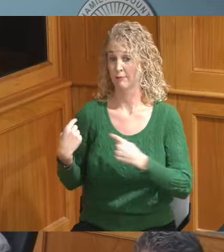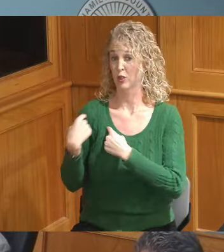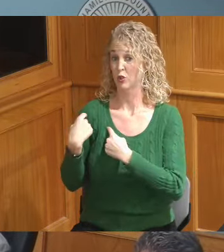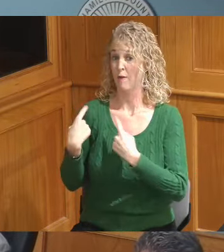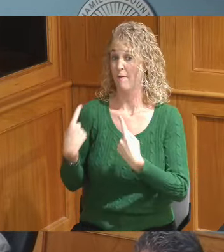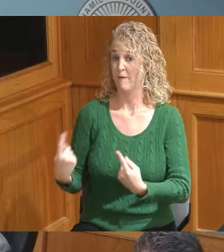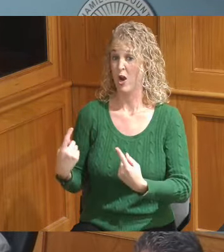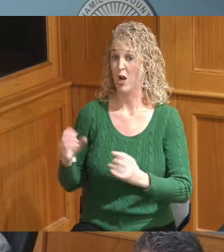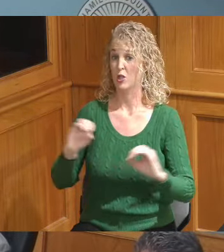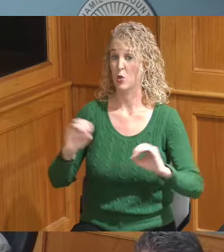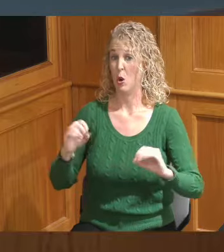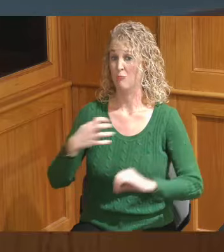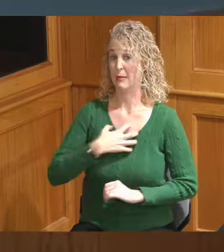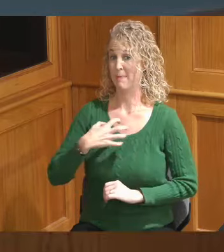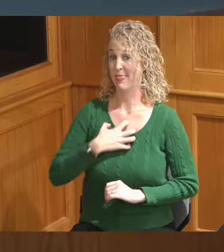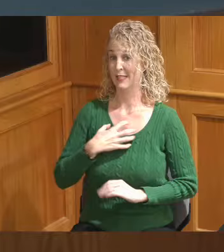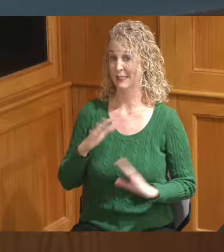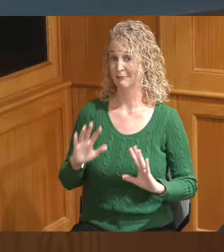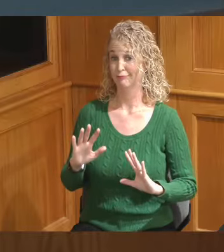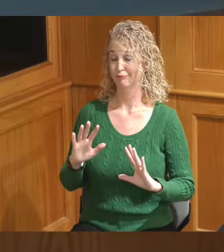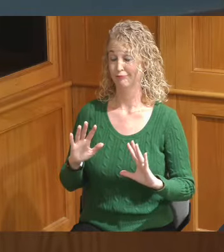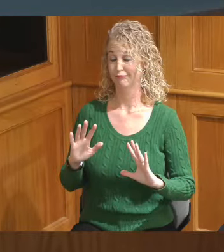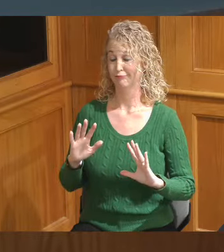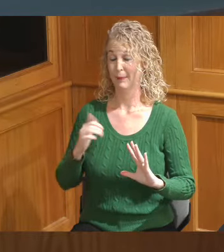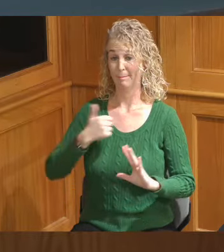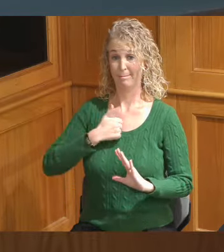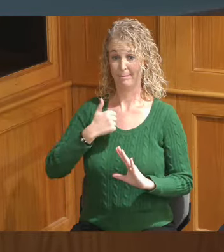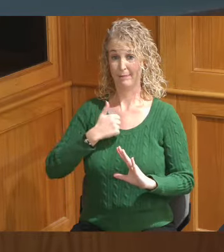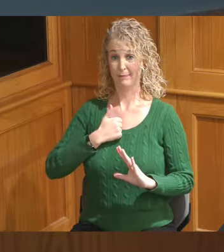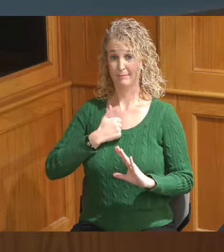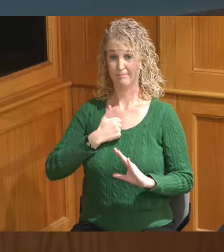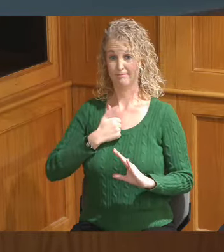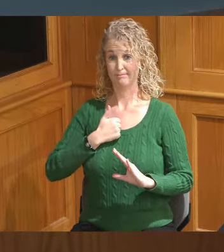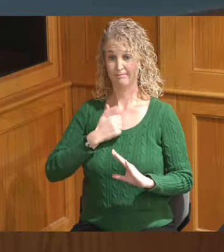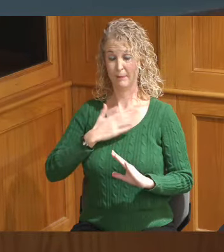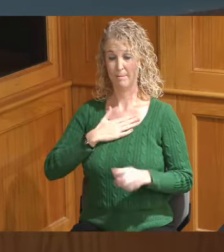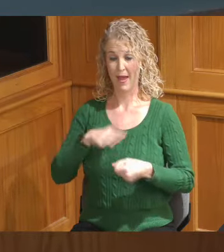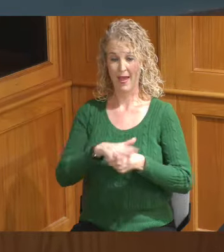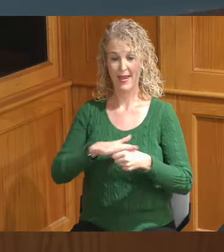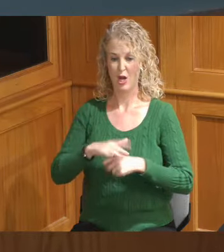after the bad weather. I personally couldn't get up a hill in my neighborhood, but it's in